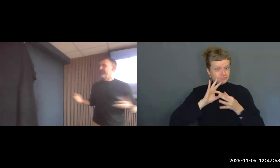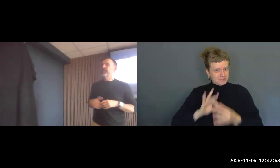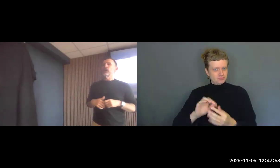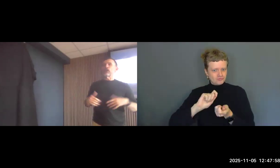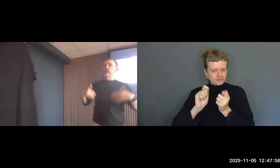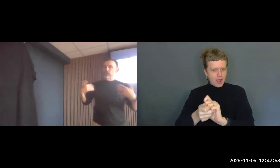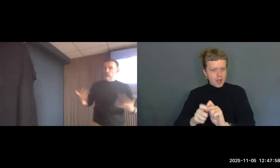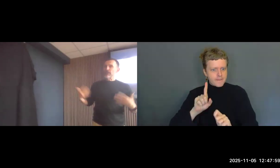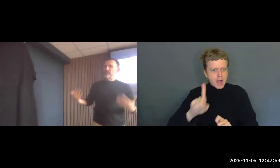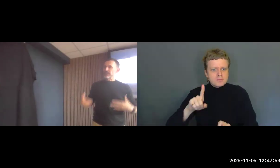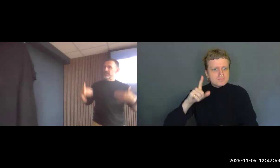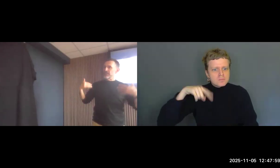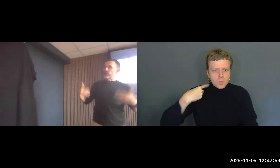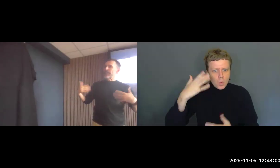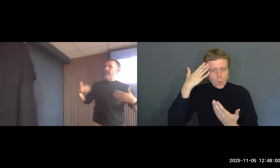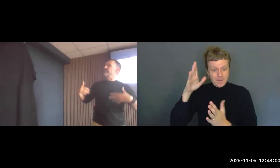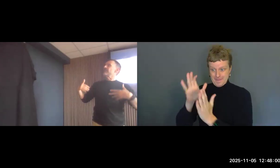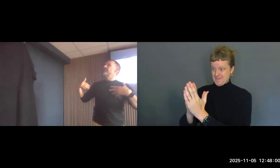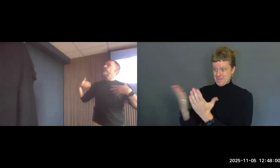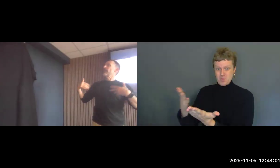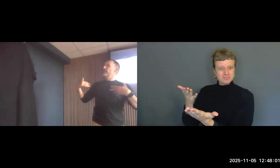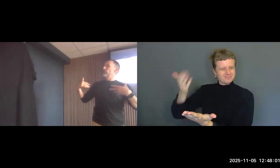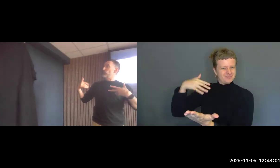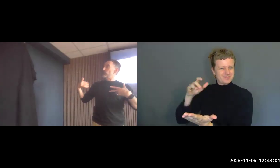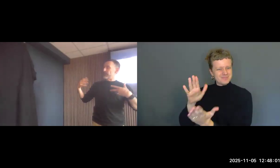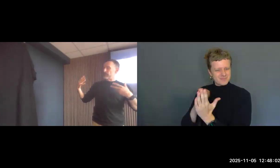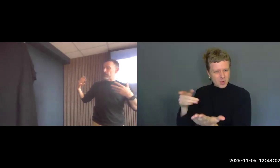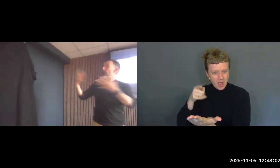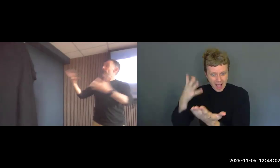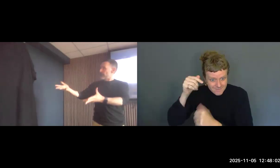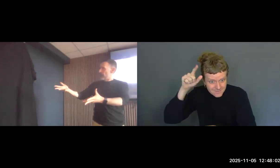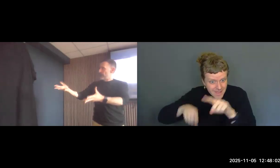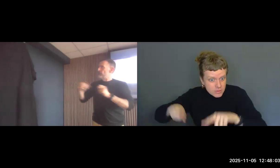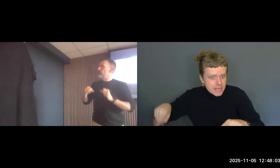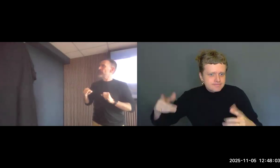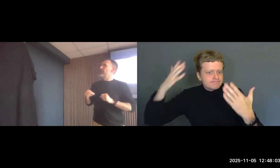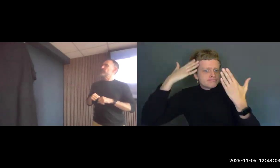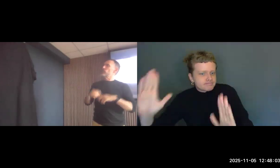But we do have studies looking at trying to use apparent time.